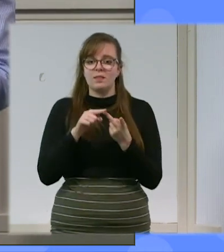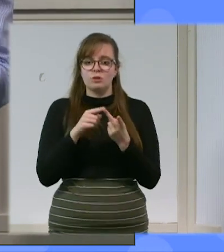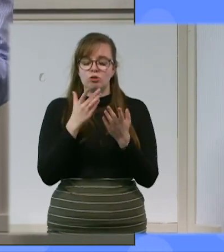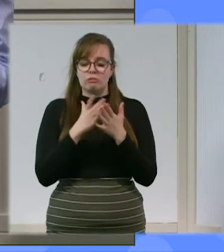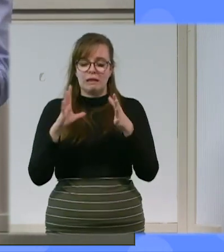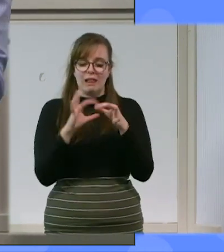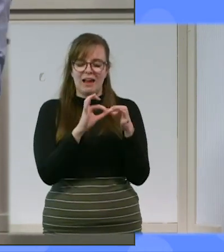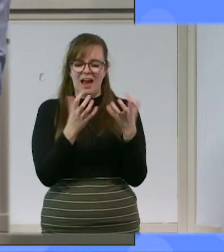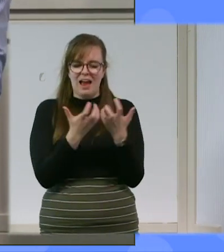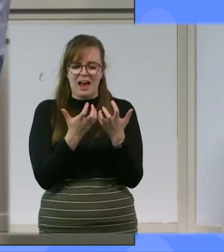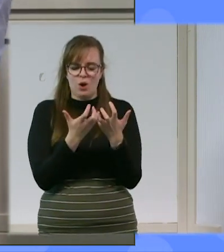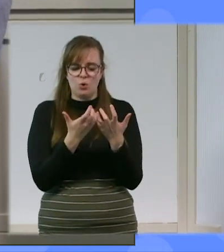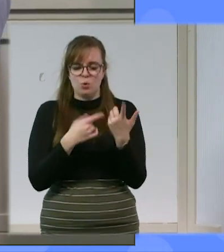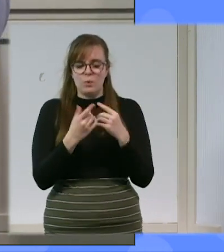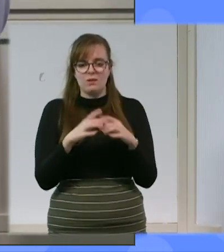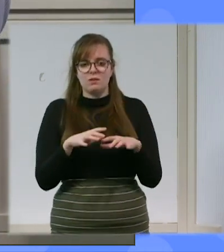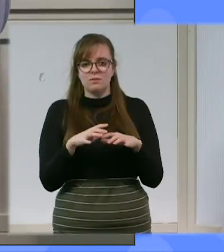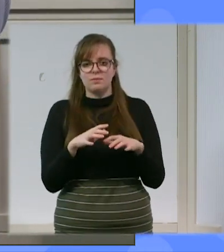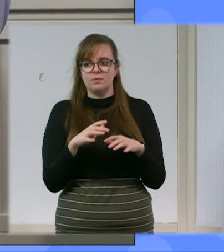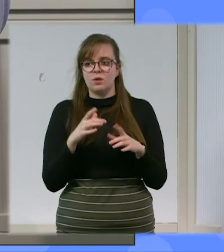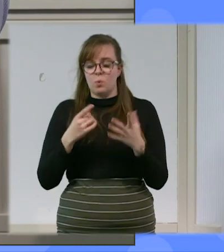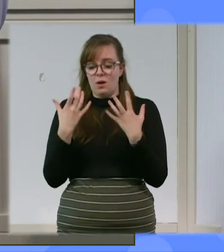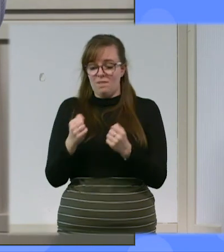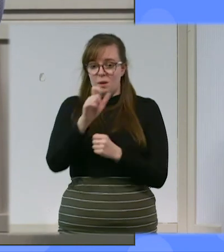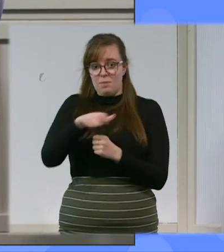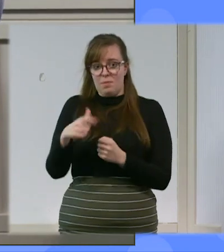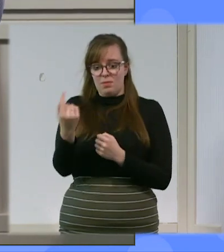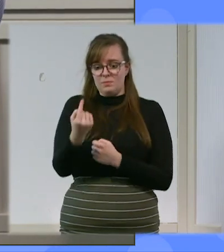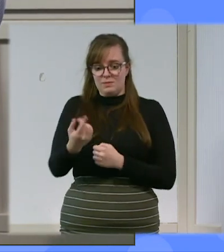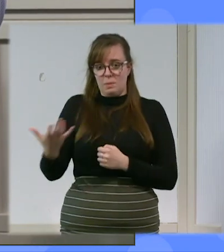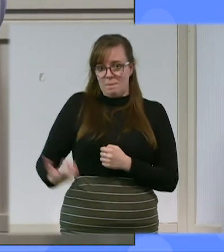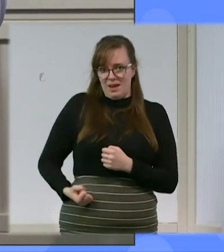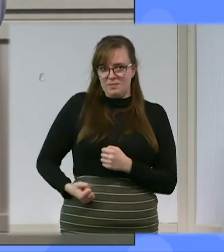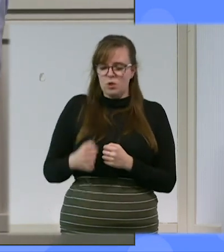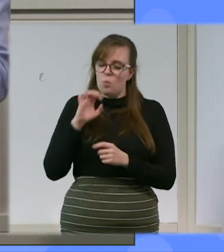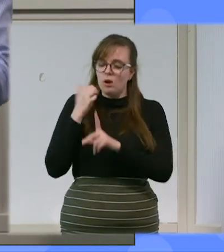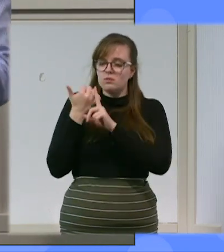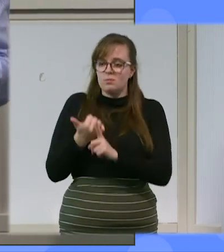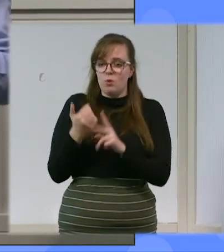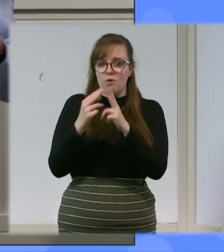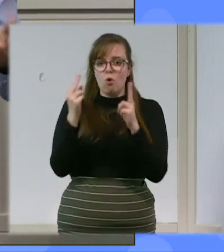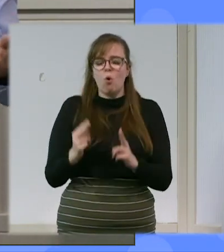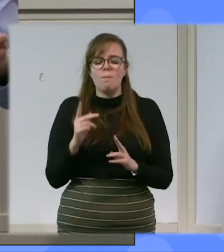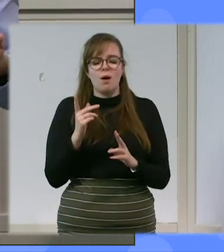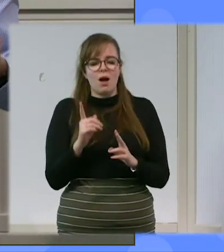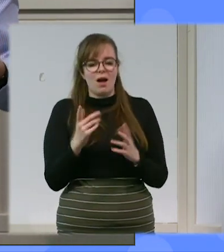start to look not just at you know we've got people on benefits you may get support for their homes but how do we look across every single home in the